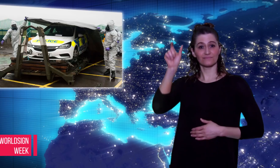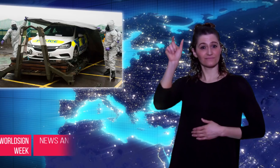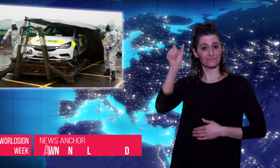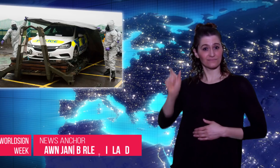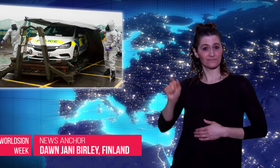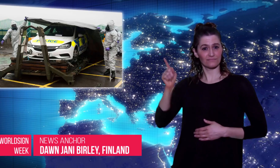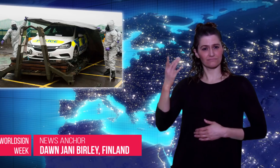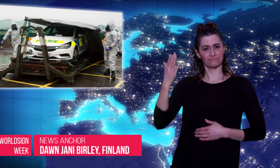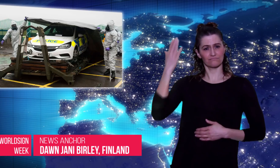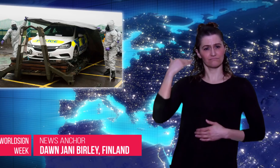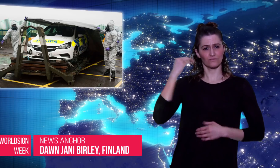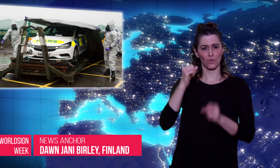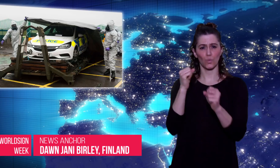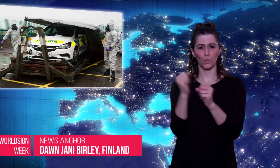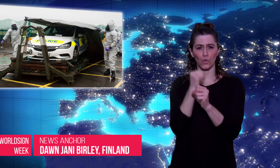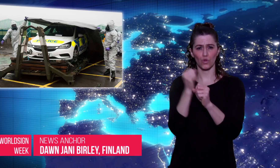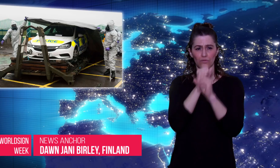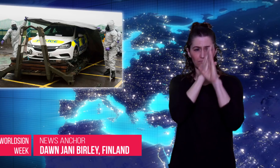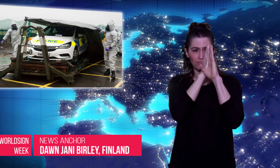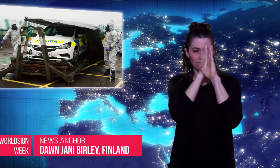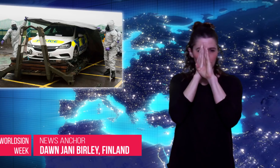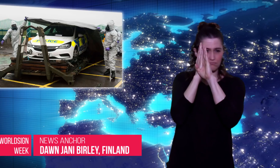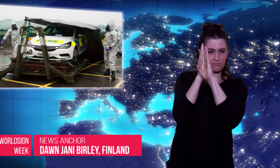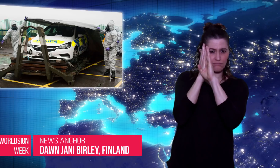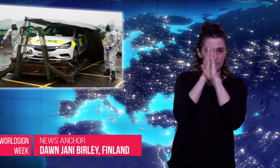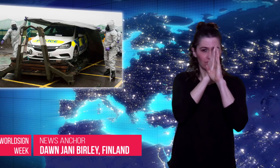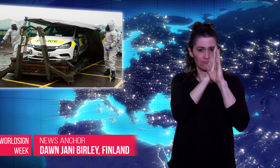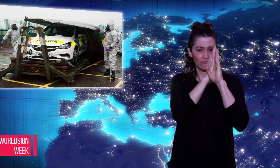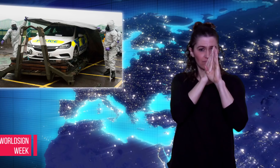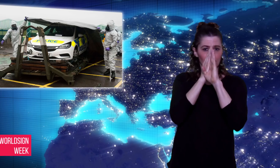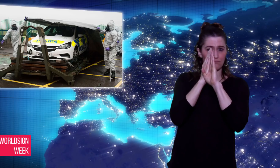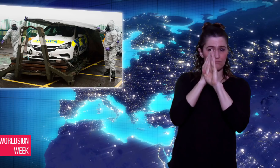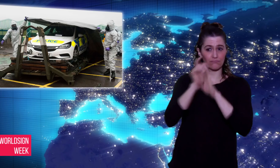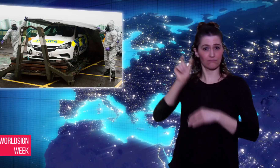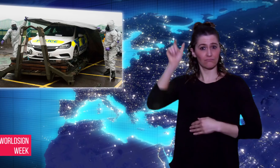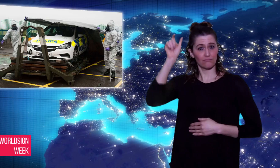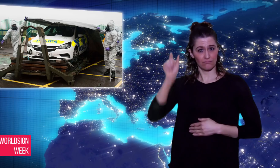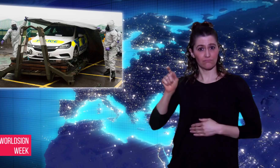Dawn: Attack on former spy